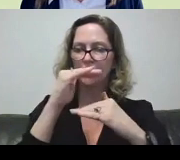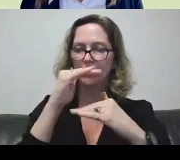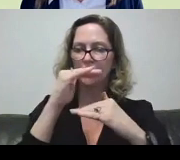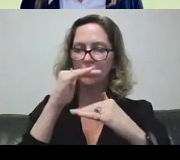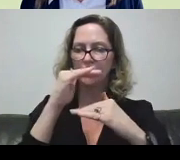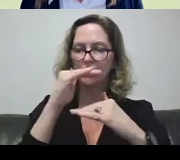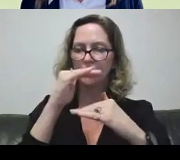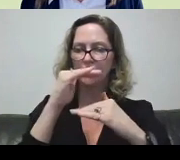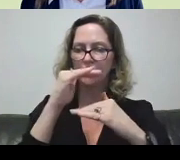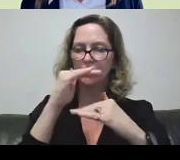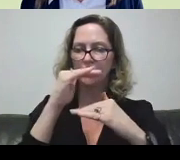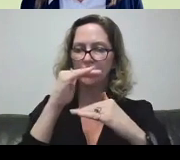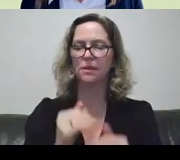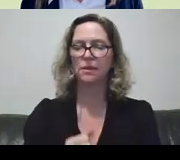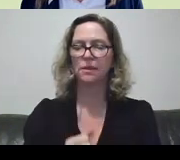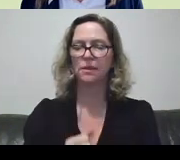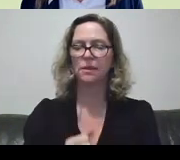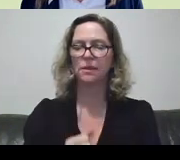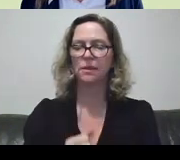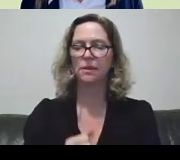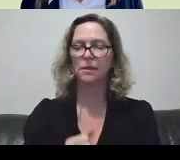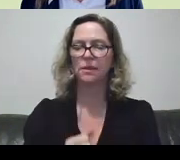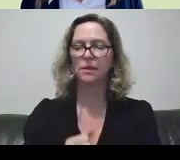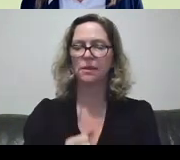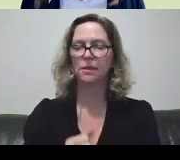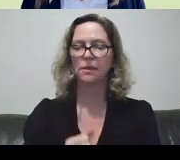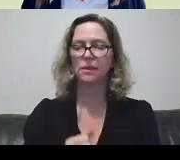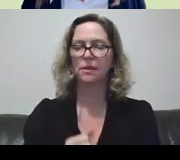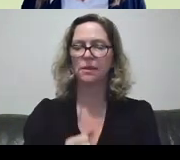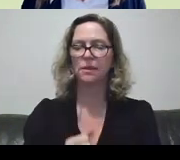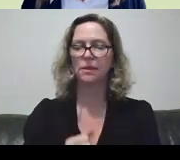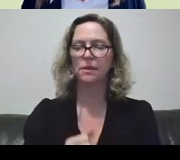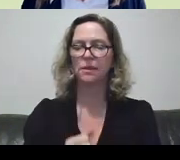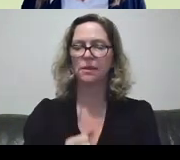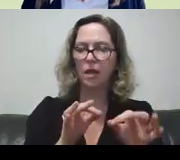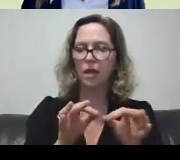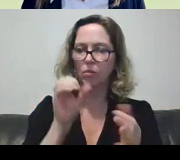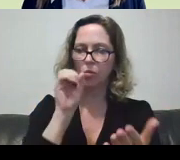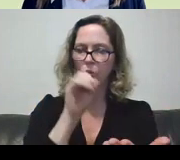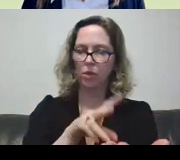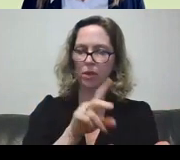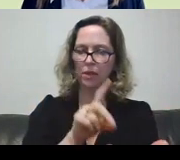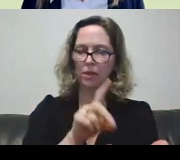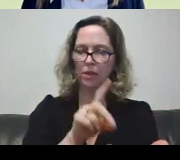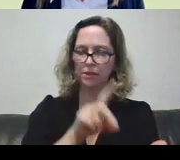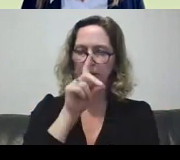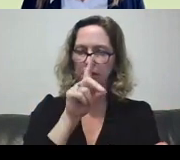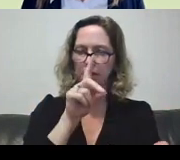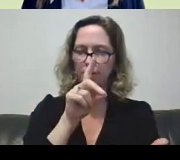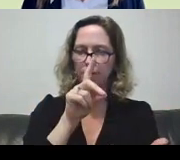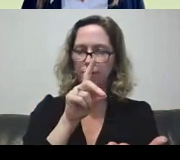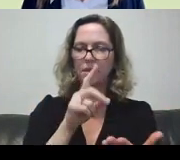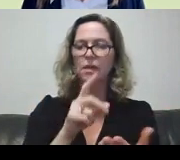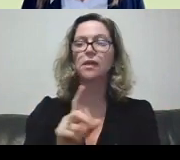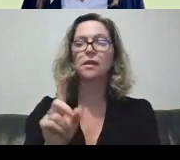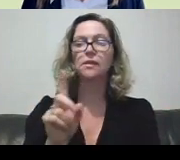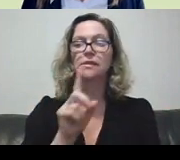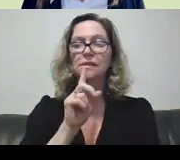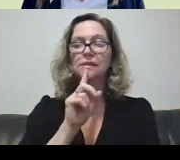the date identify the impact of the decision on the participant family